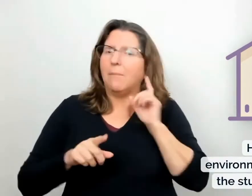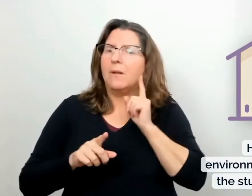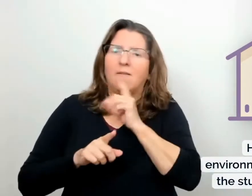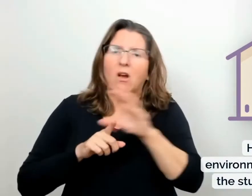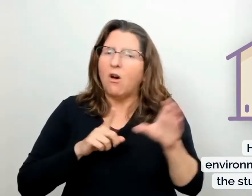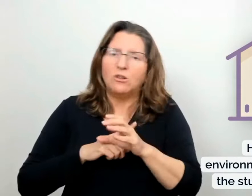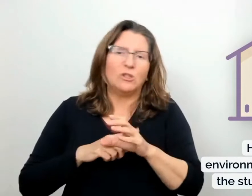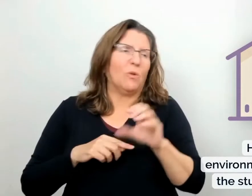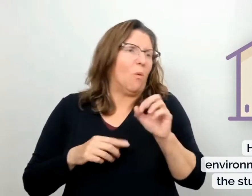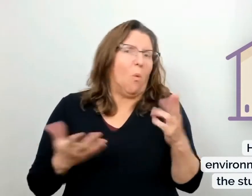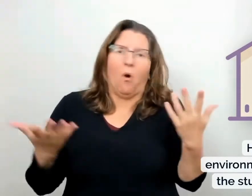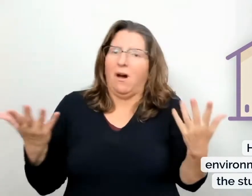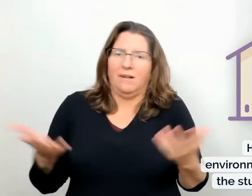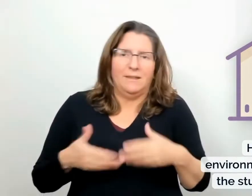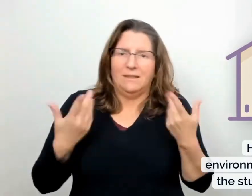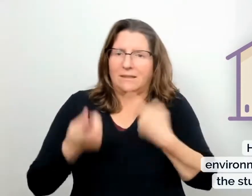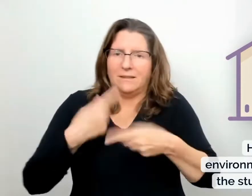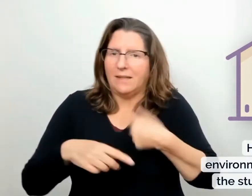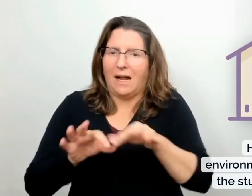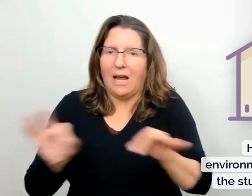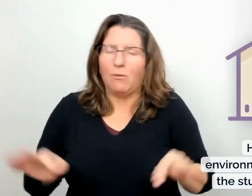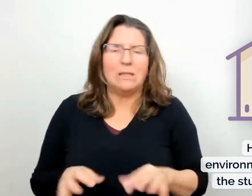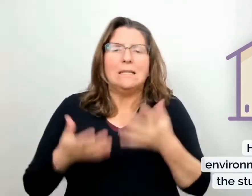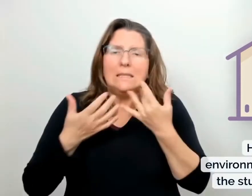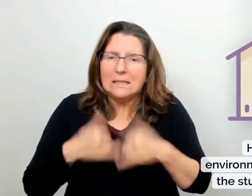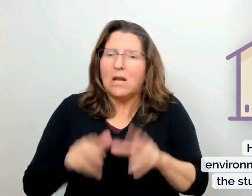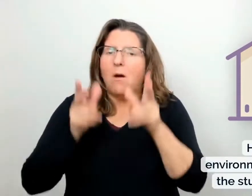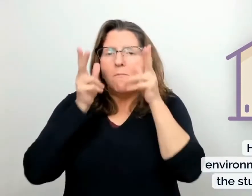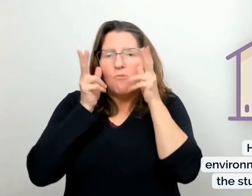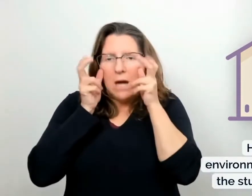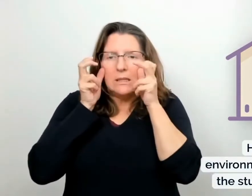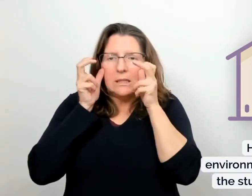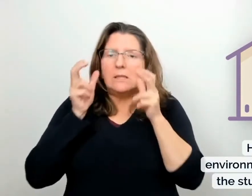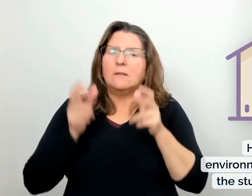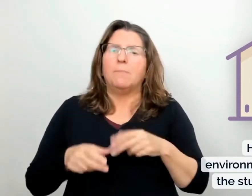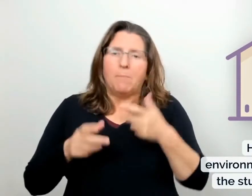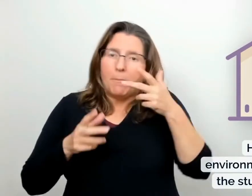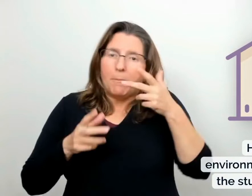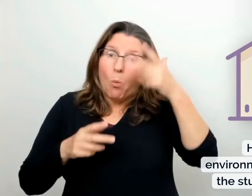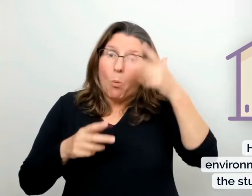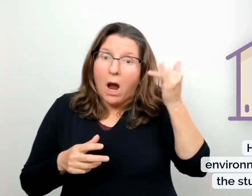Irrespective of the fact they personally did not want to learn about deaf culture or sign language.